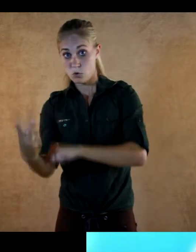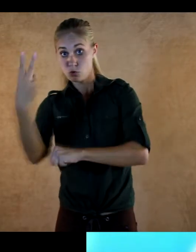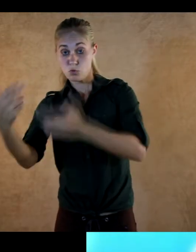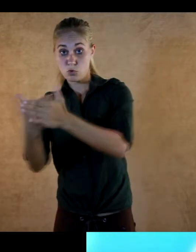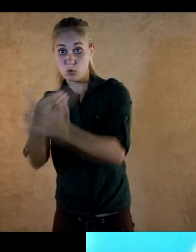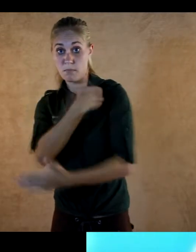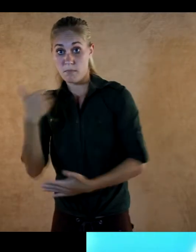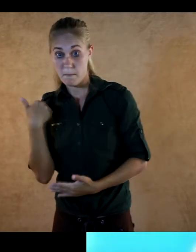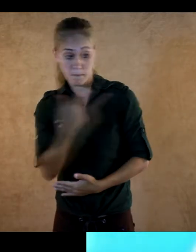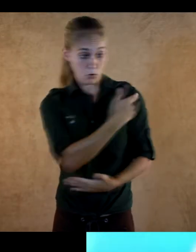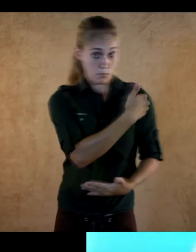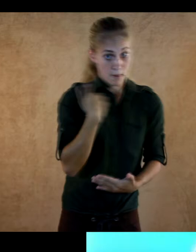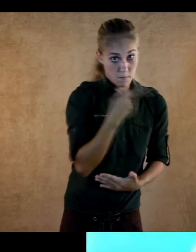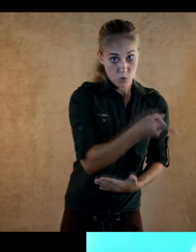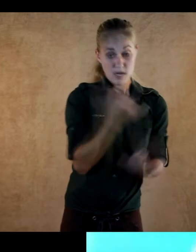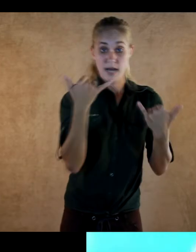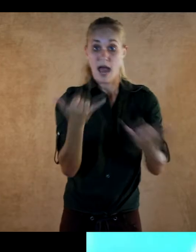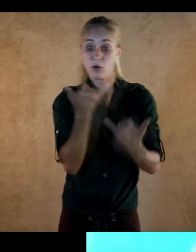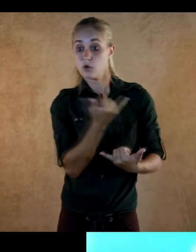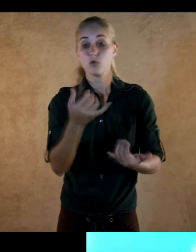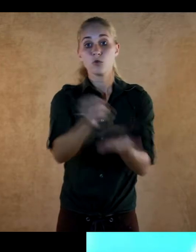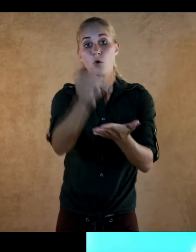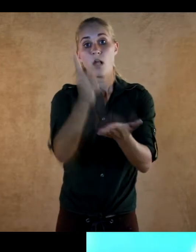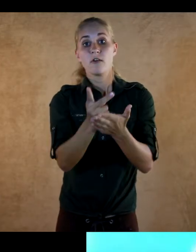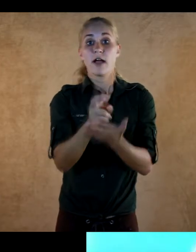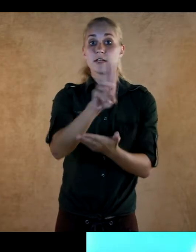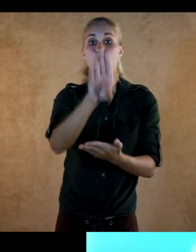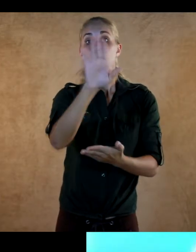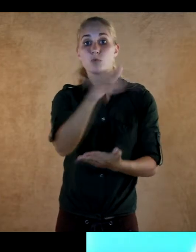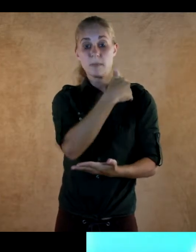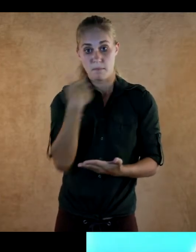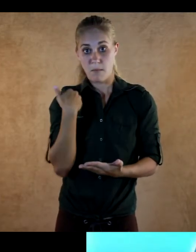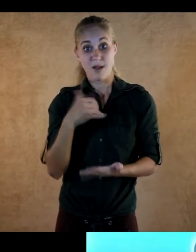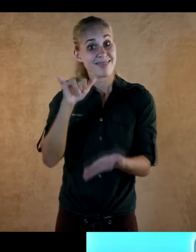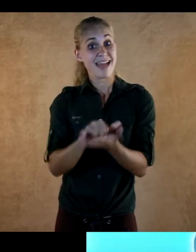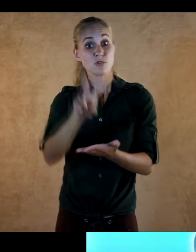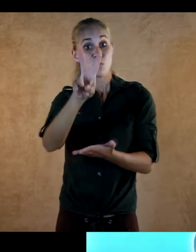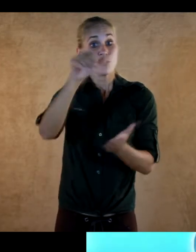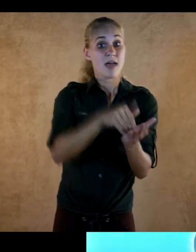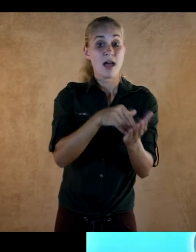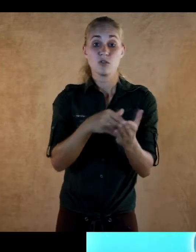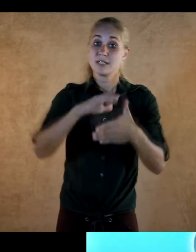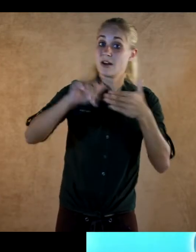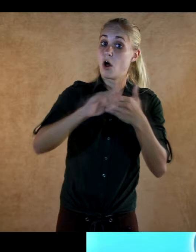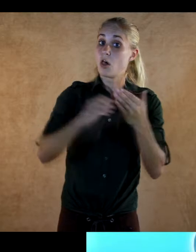Congratulations! You've now just qualified as a Yoli Ruby Member. That's an extra $2000 or more.